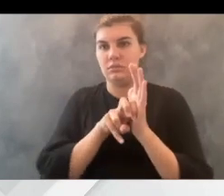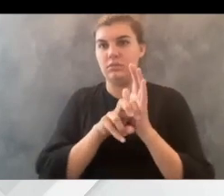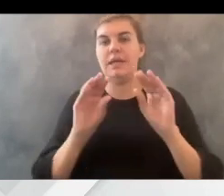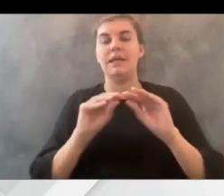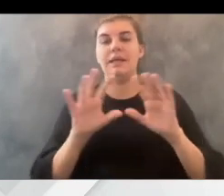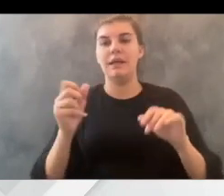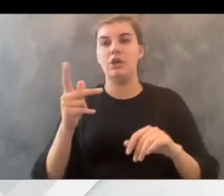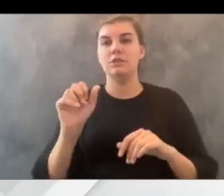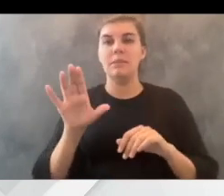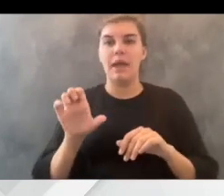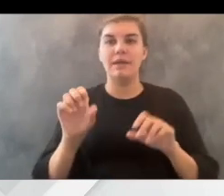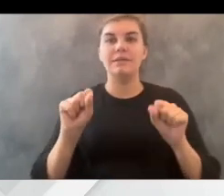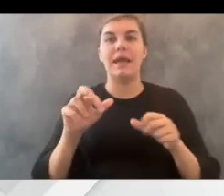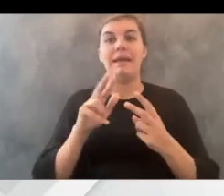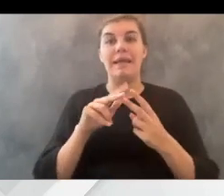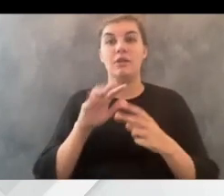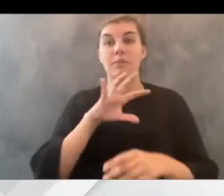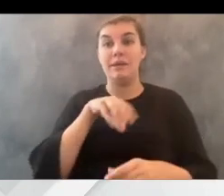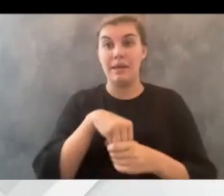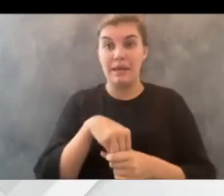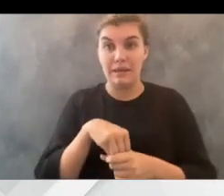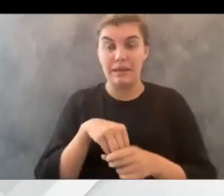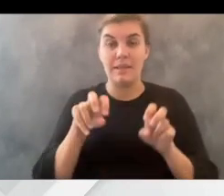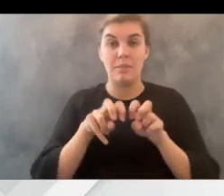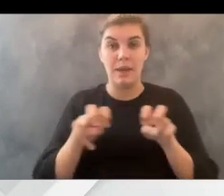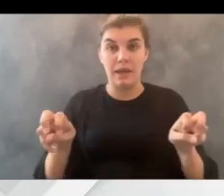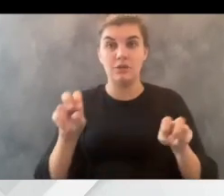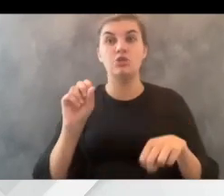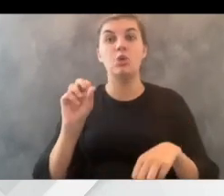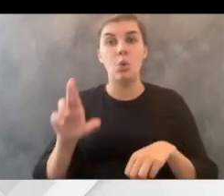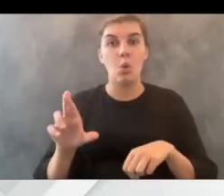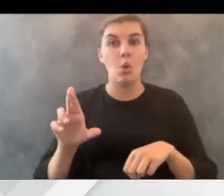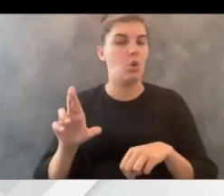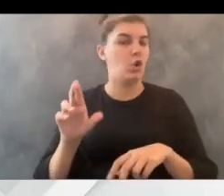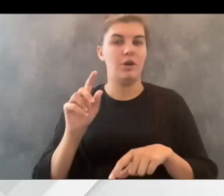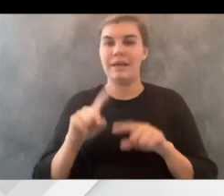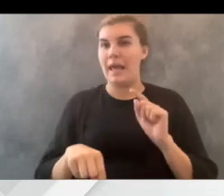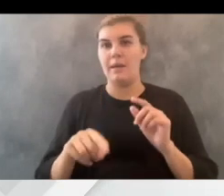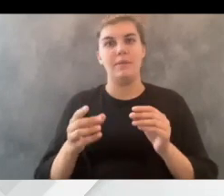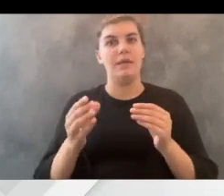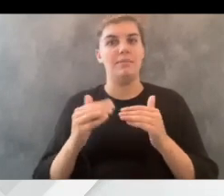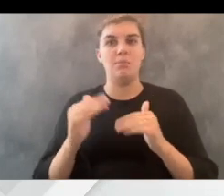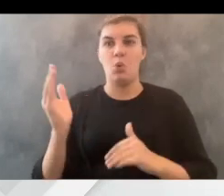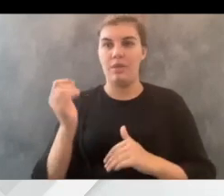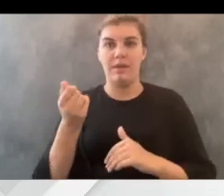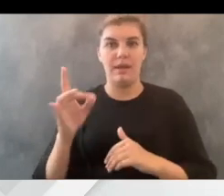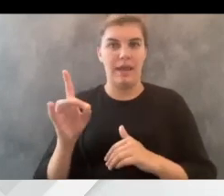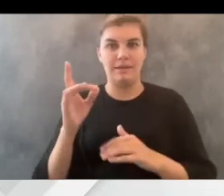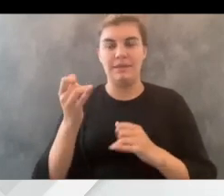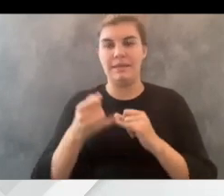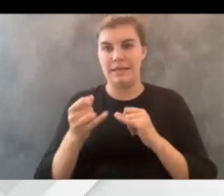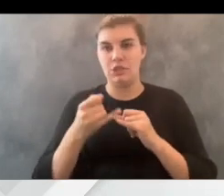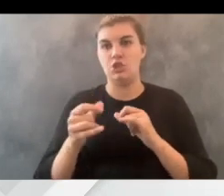either be integral to the bench or no more than 18 inches from the front of the bench.